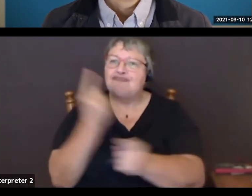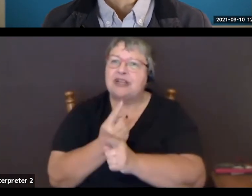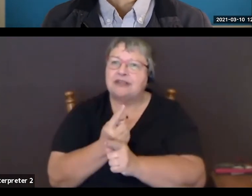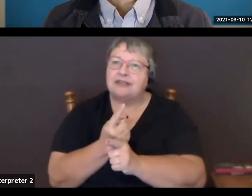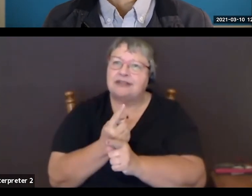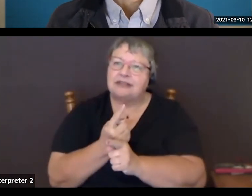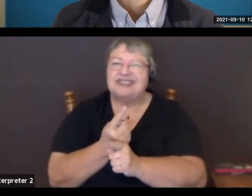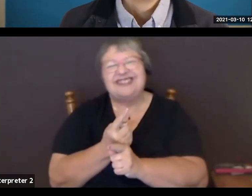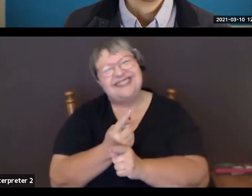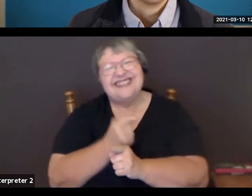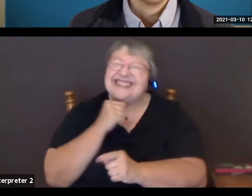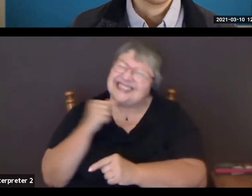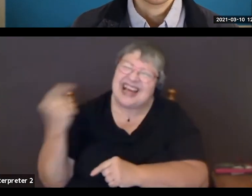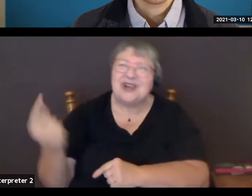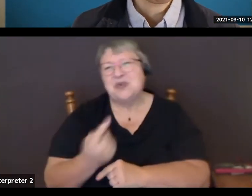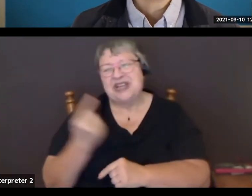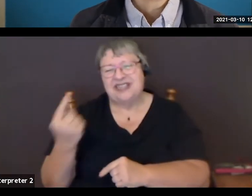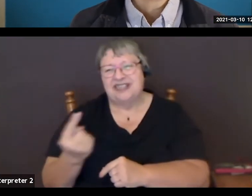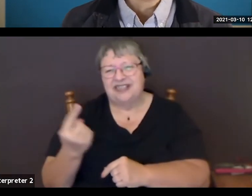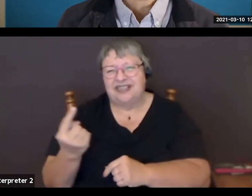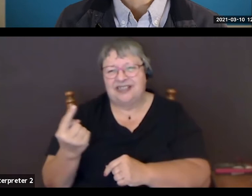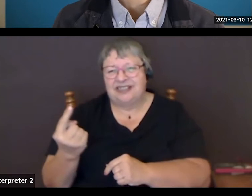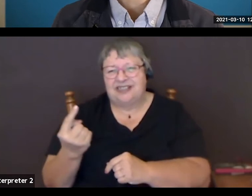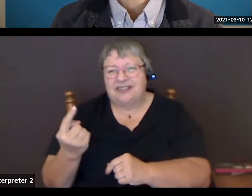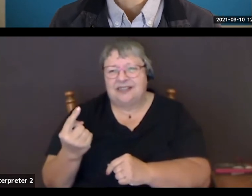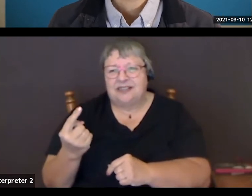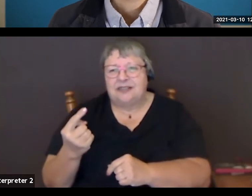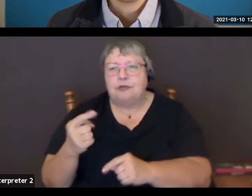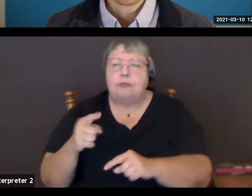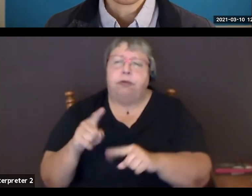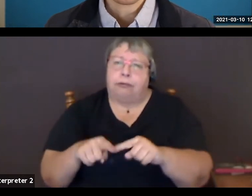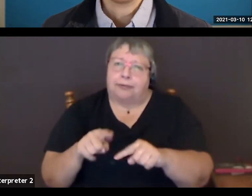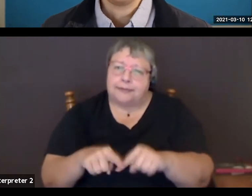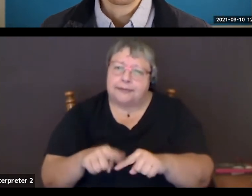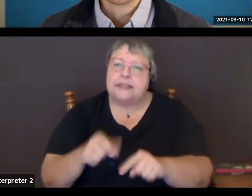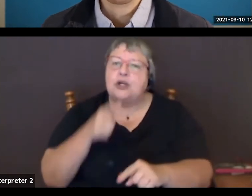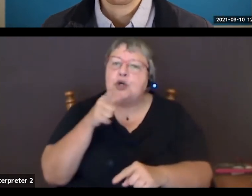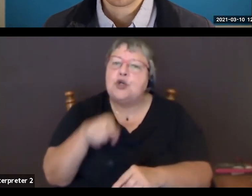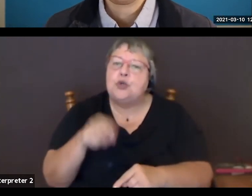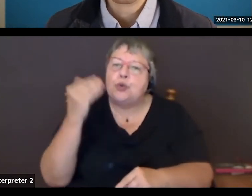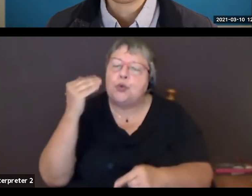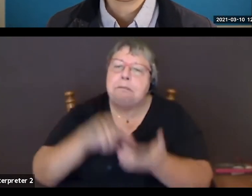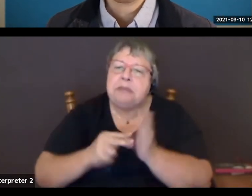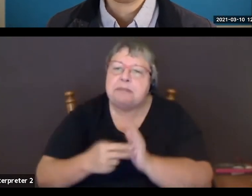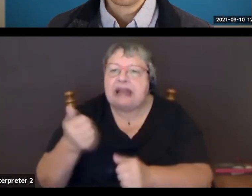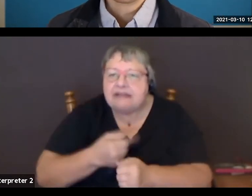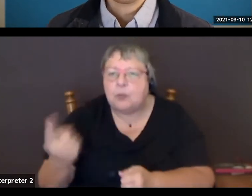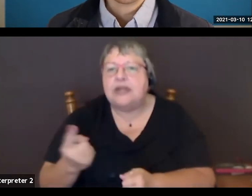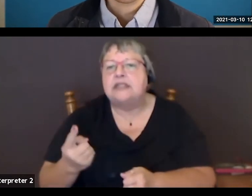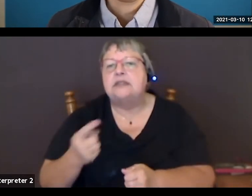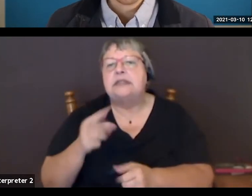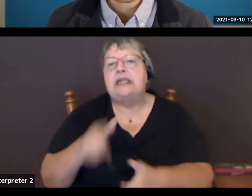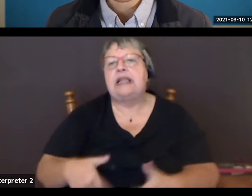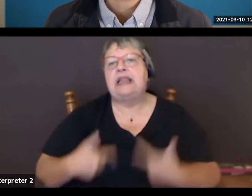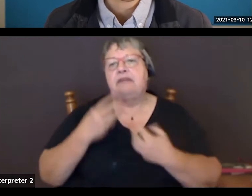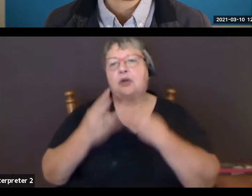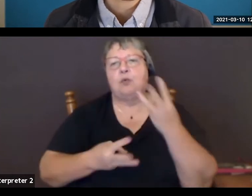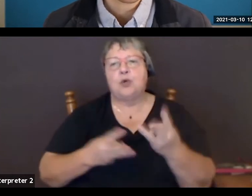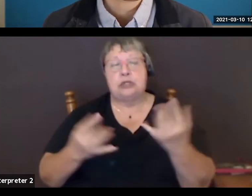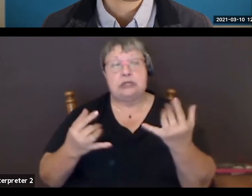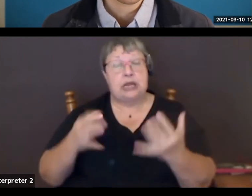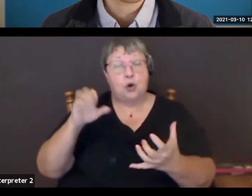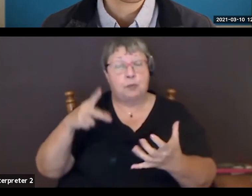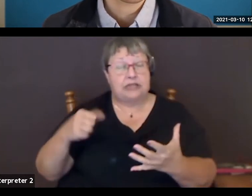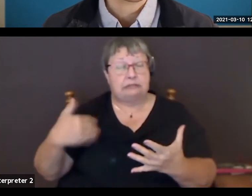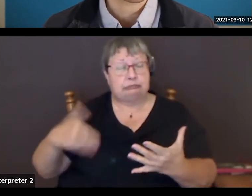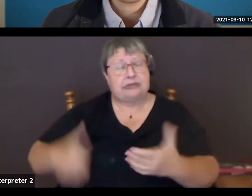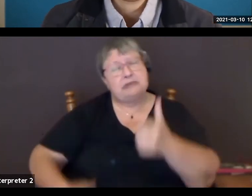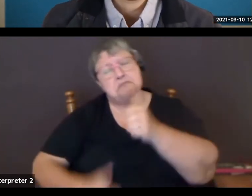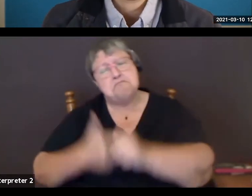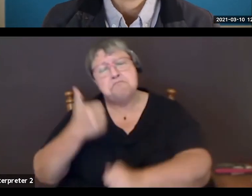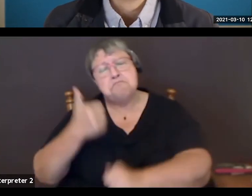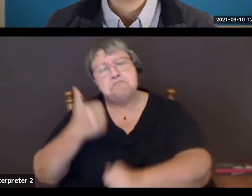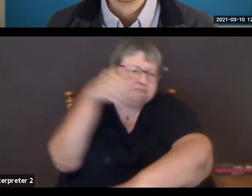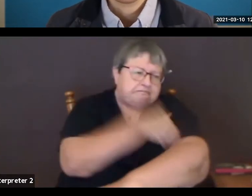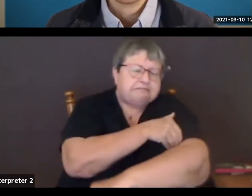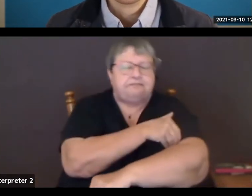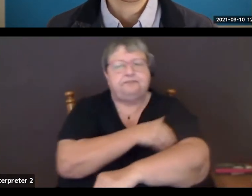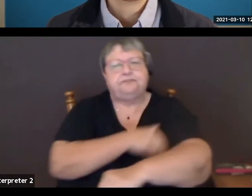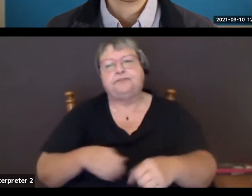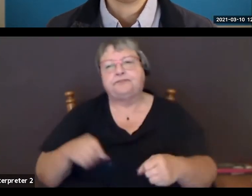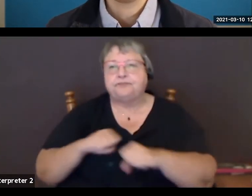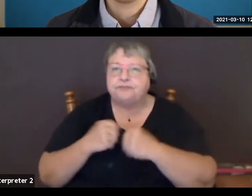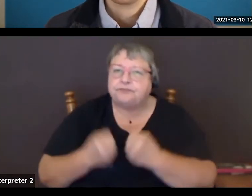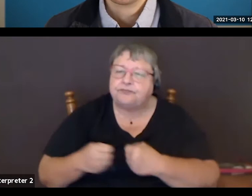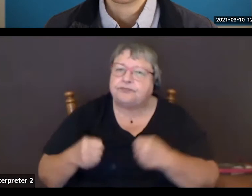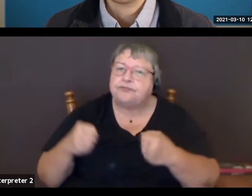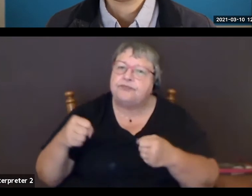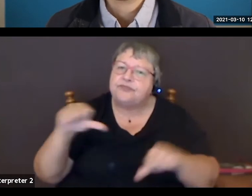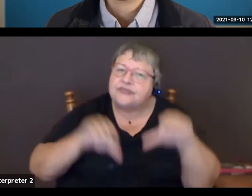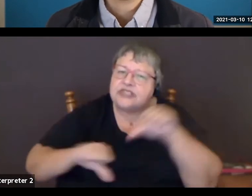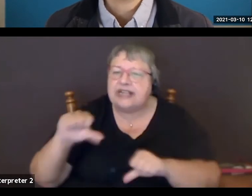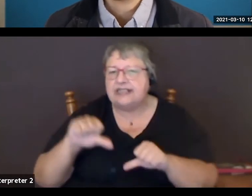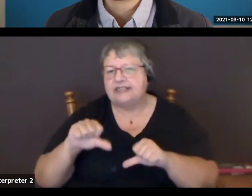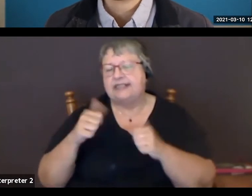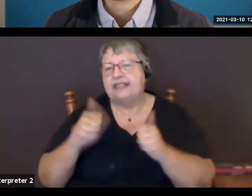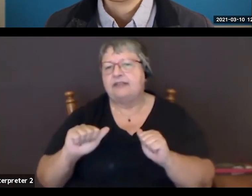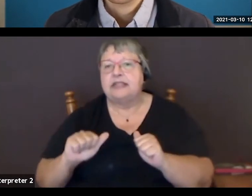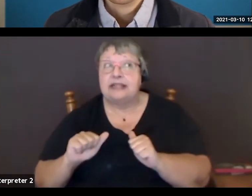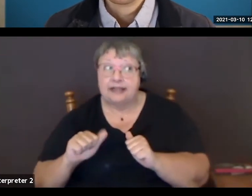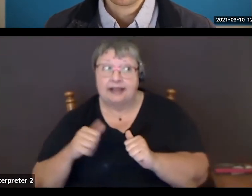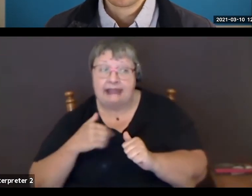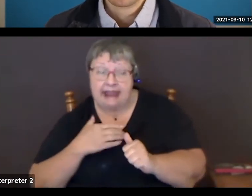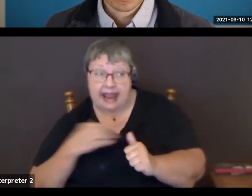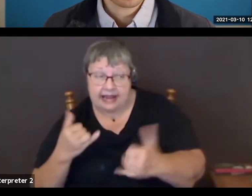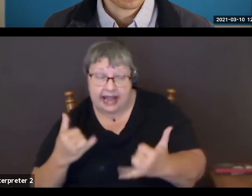Not always depends on who you mean by everyone. We now live in a world where corporations have amassed the world's most powerful social science research endeavors in human history endeavors that the public has learned to deeply mistrust in 2017, a New